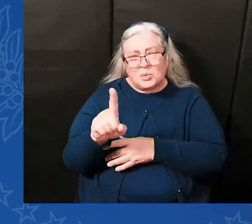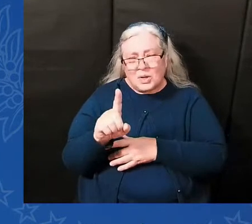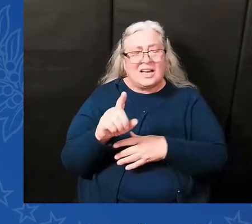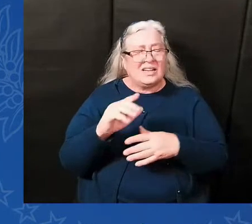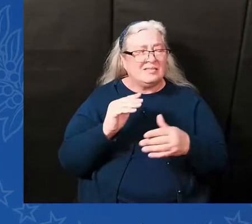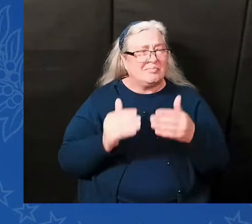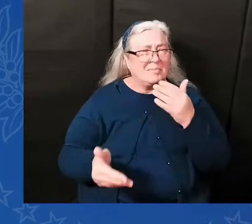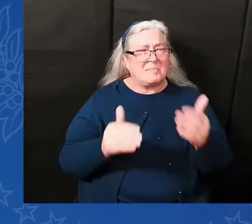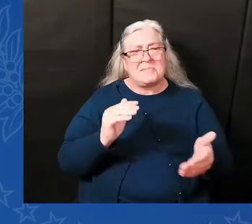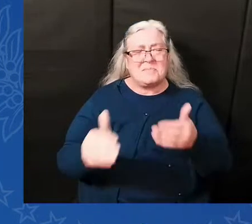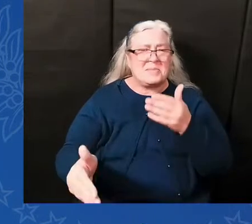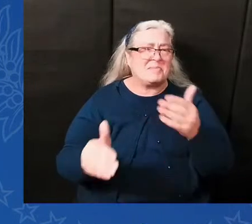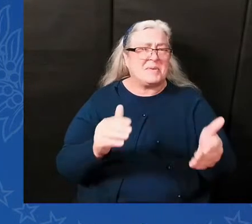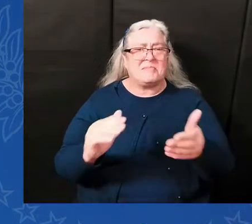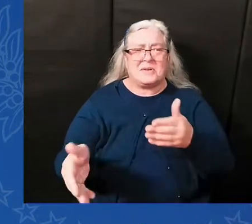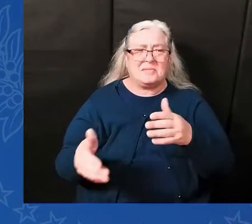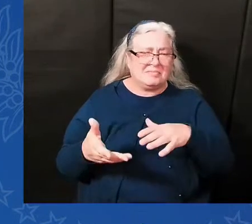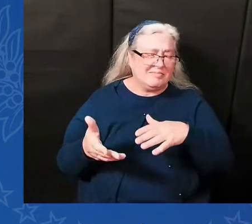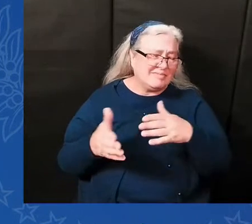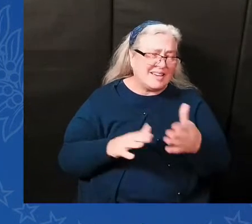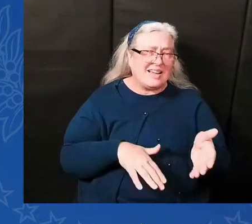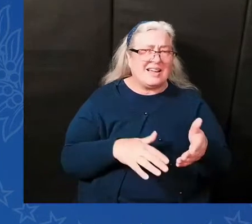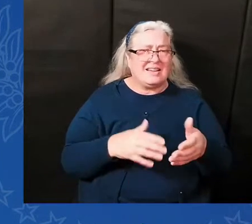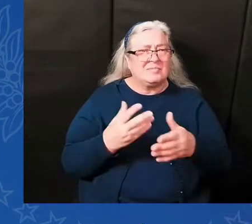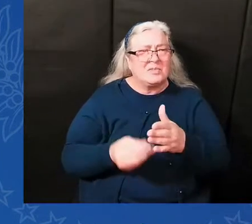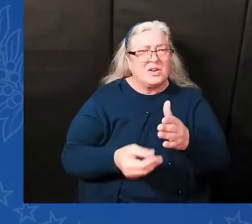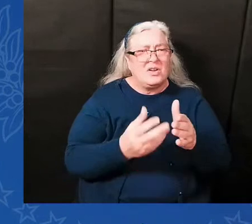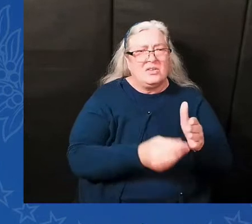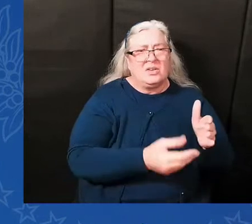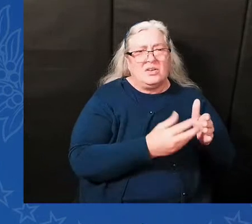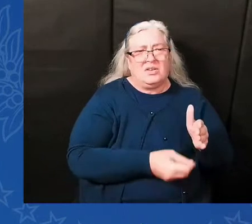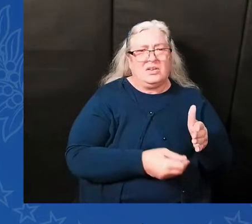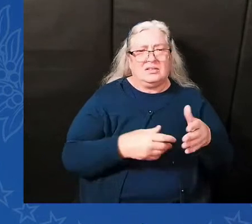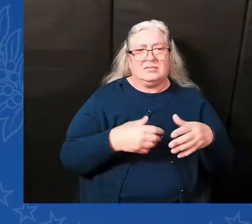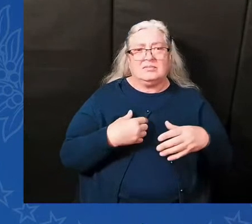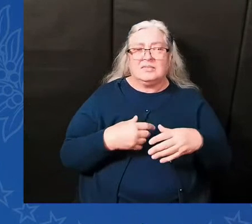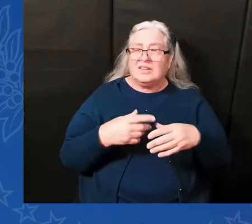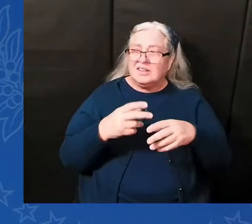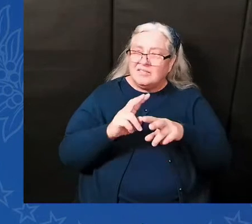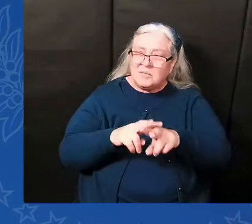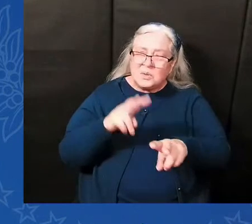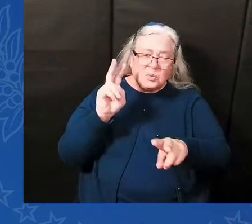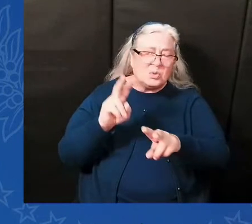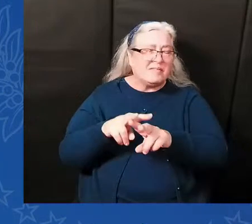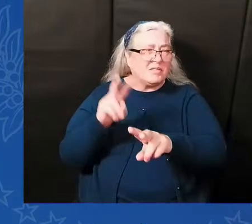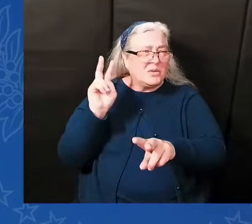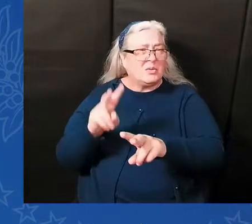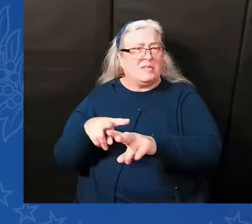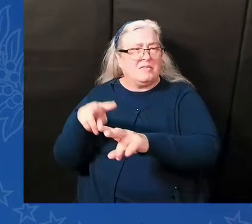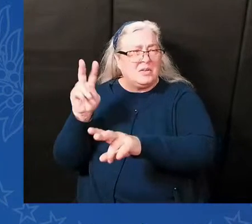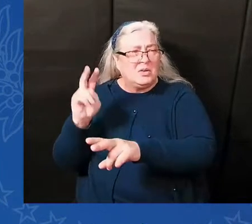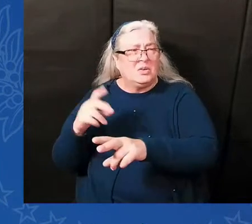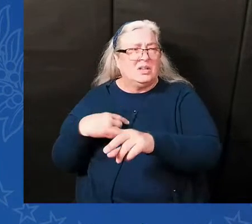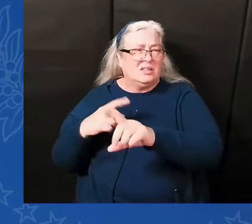that I've attended in my life, from coast to coast. This is a dangerous profession, and there's no getting around it.